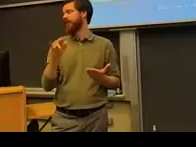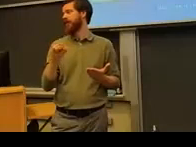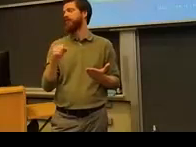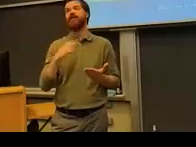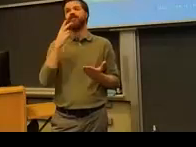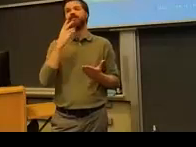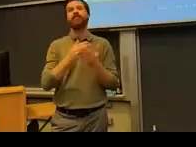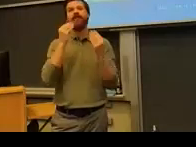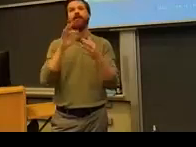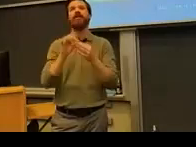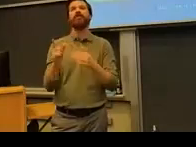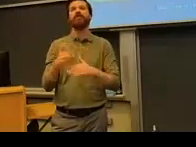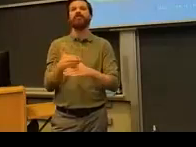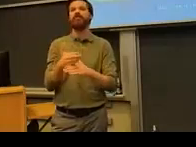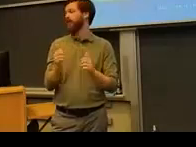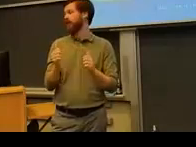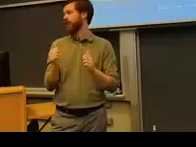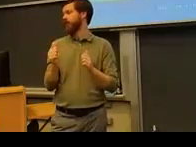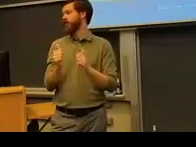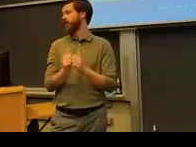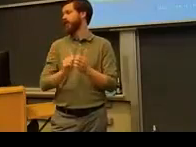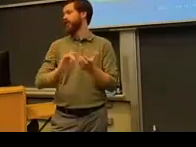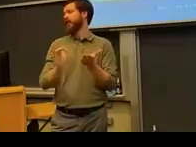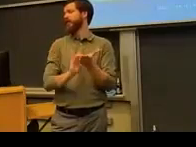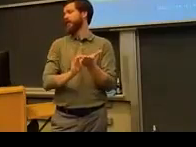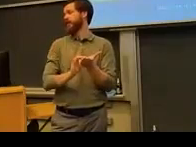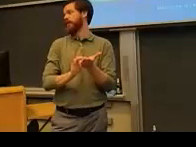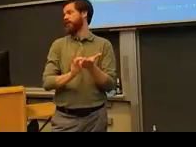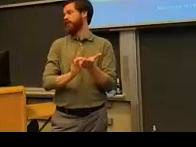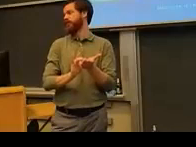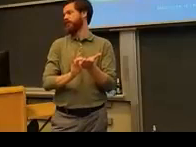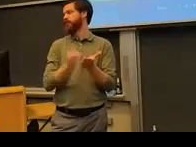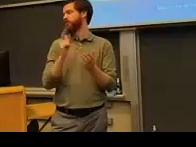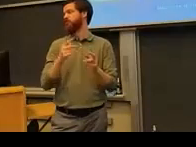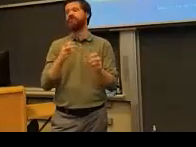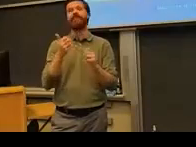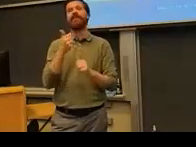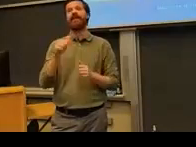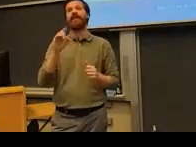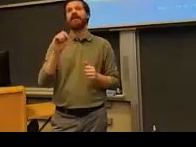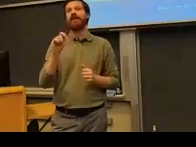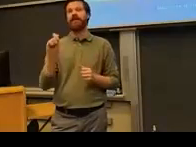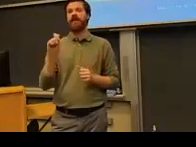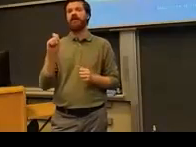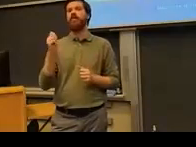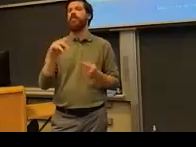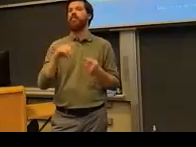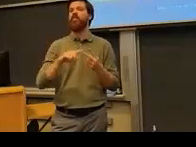you were sharing about um medications have you um pulled any data or looked into um I